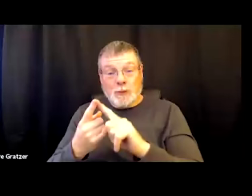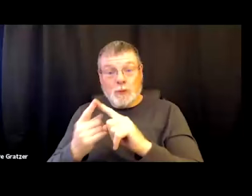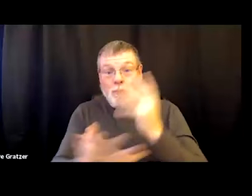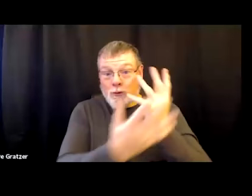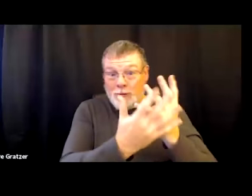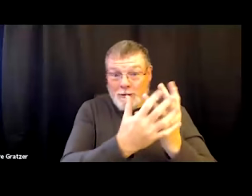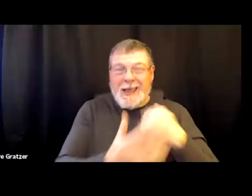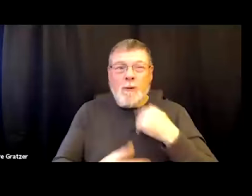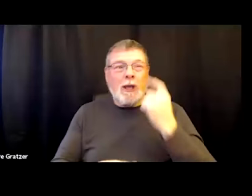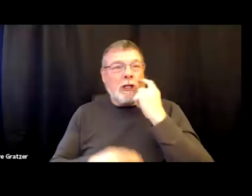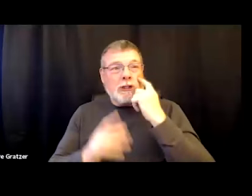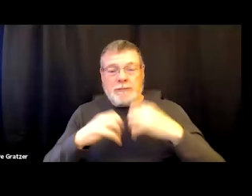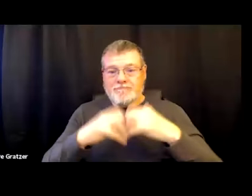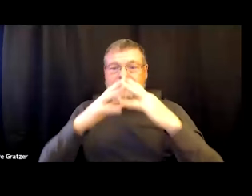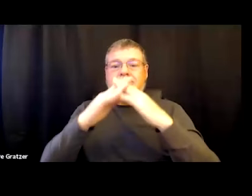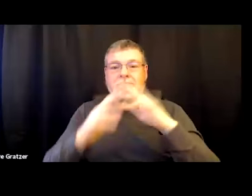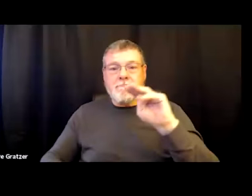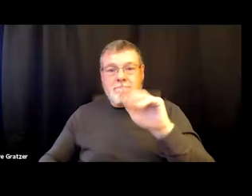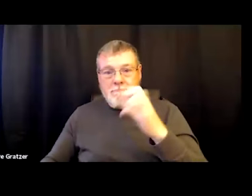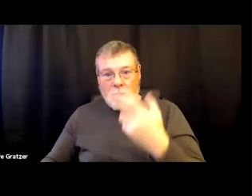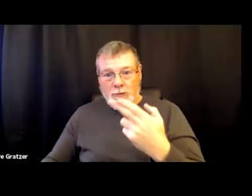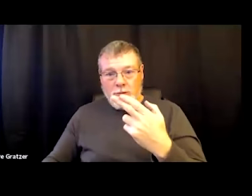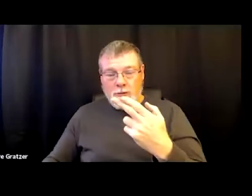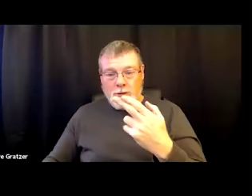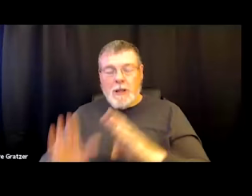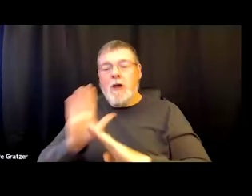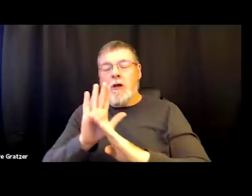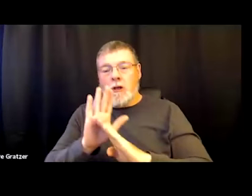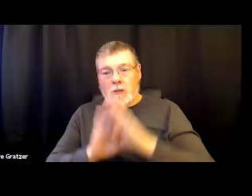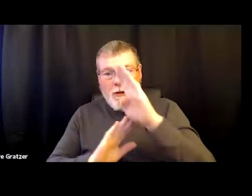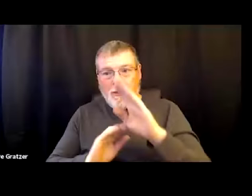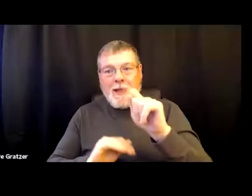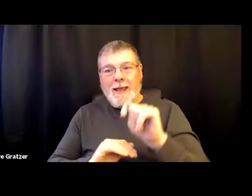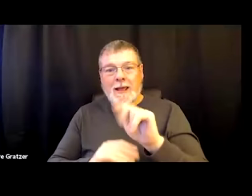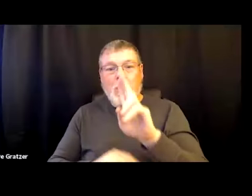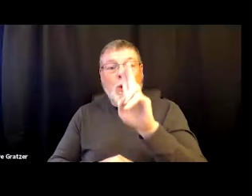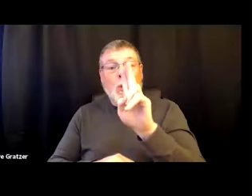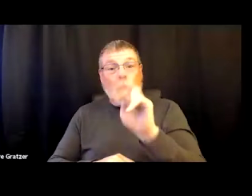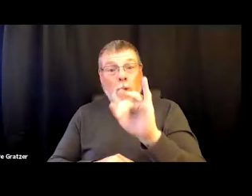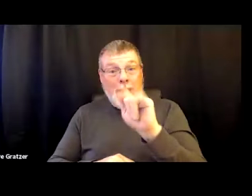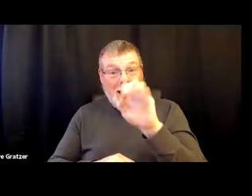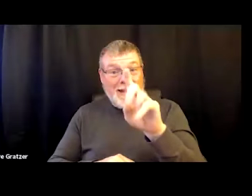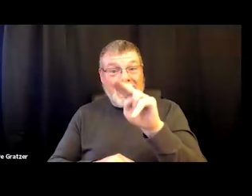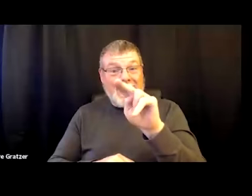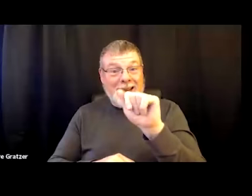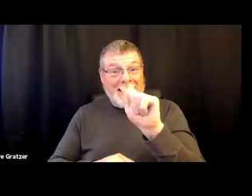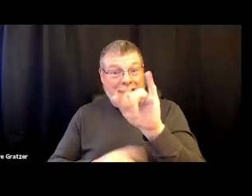We just started out in March with an opening our launch at the United Nations Commission on Narcotic Drugs.